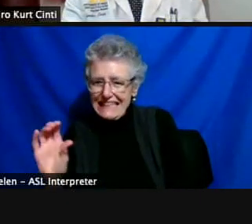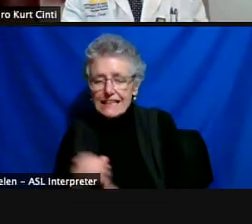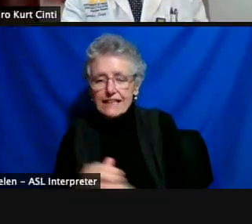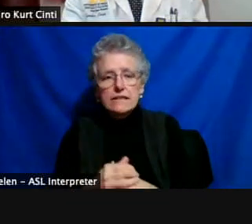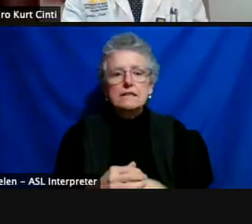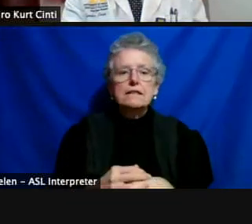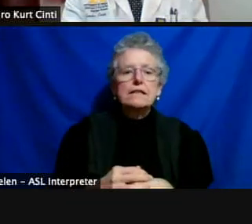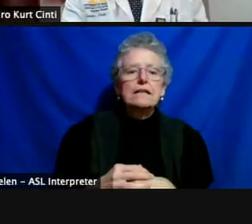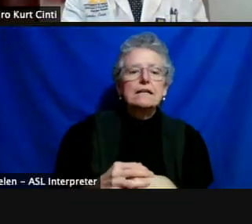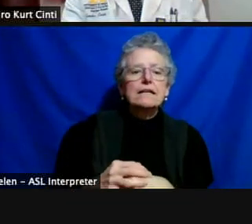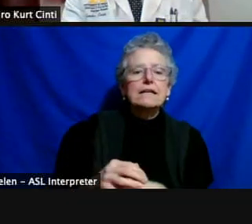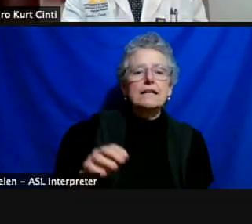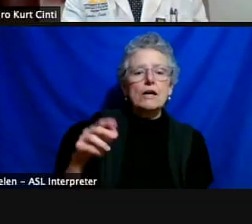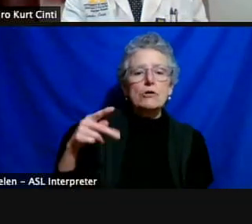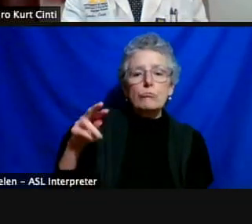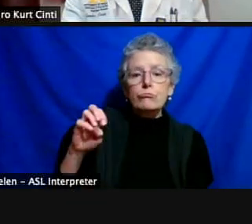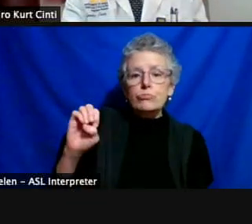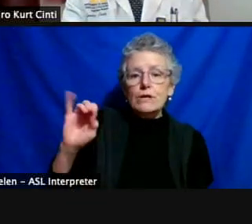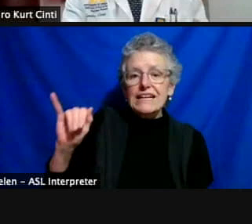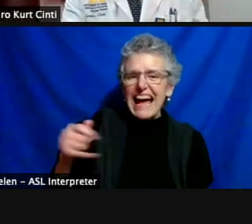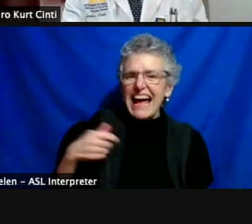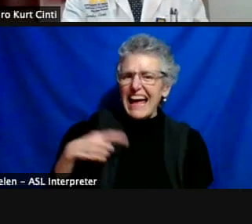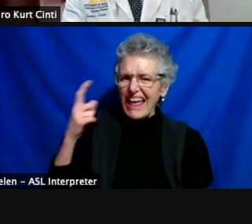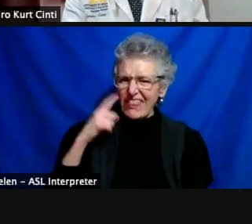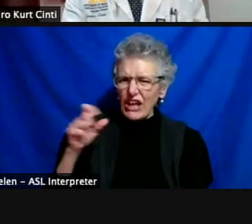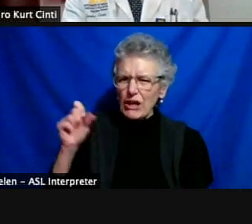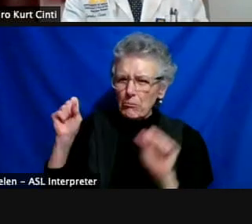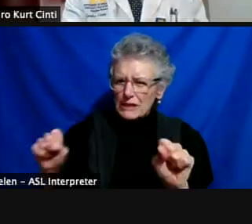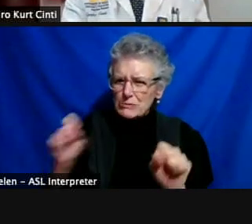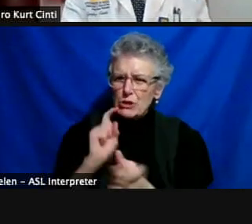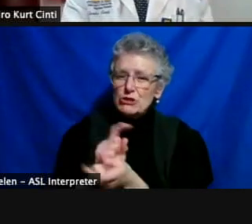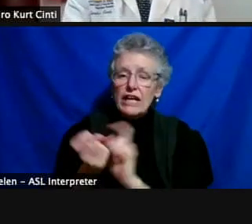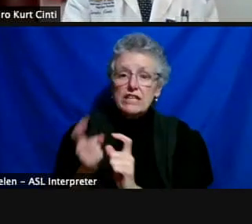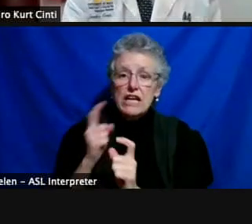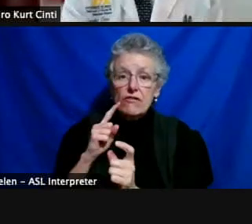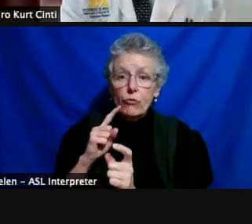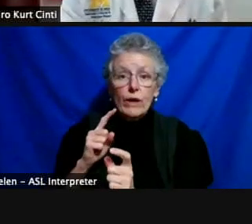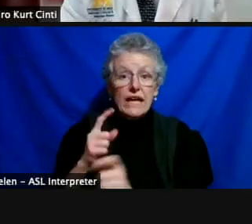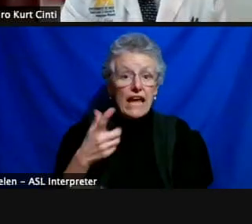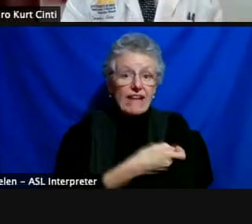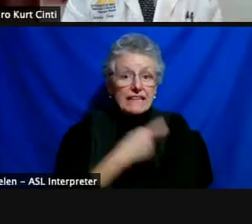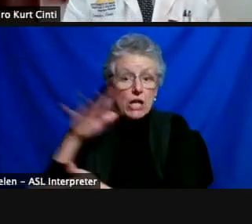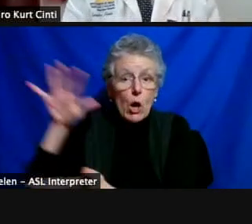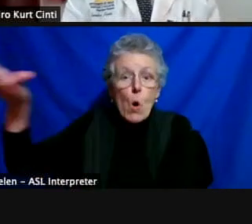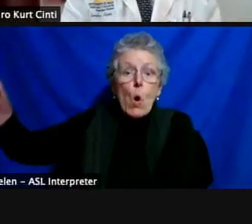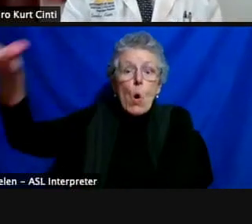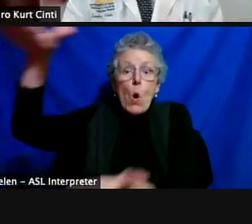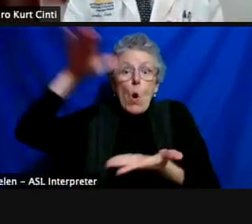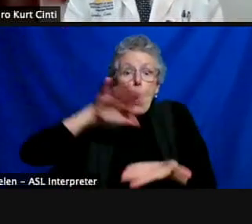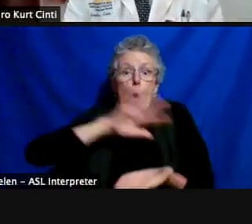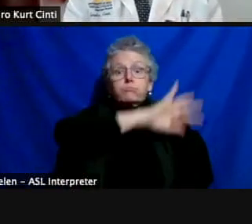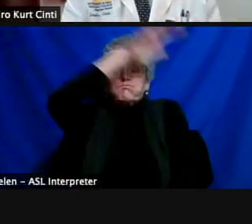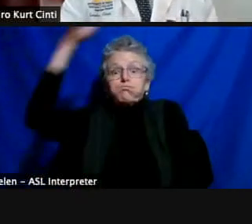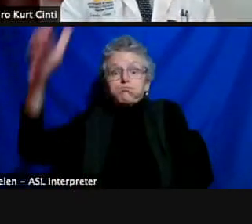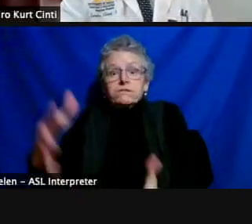is subject to change depending on if there's a whole lot of vaccine that arrives. I mean, one thing to keep in mind that 1B is big.